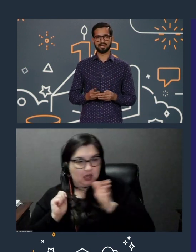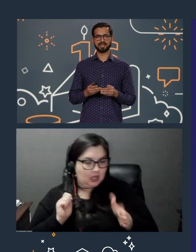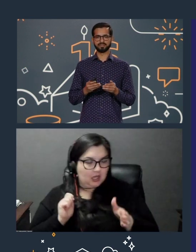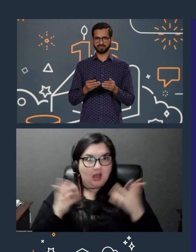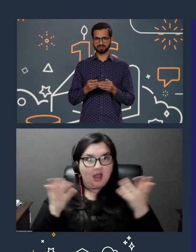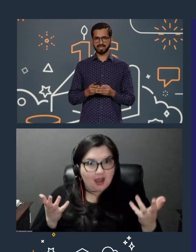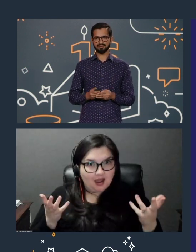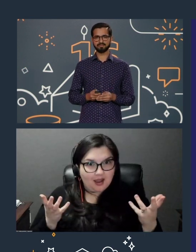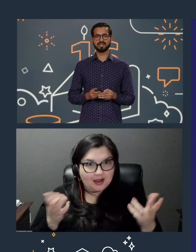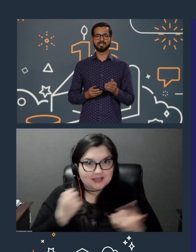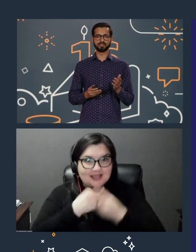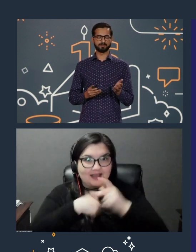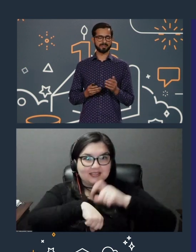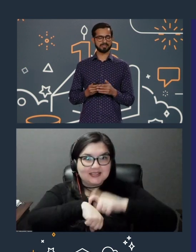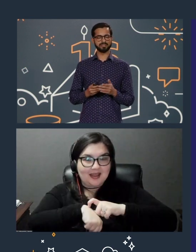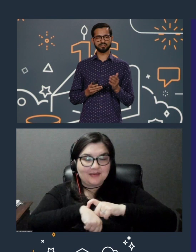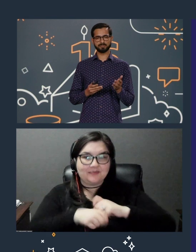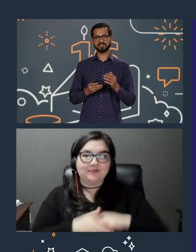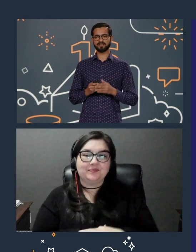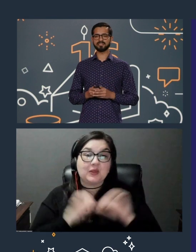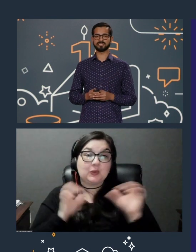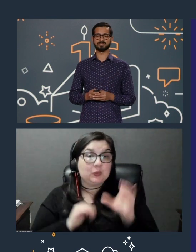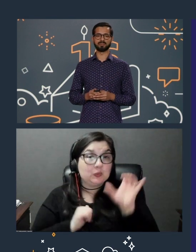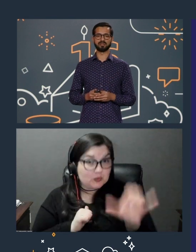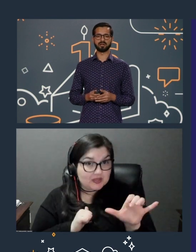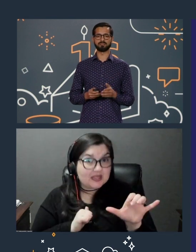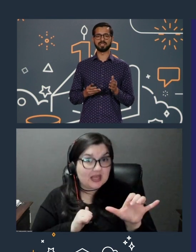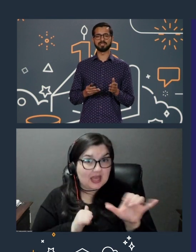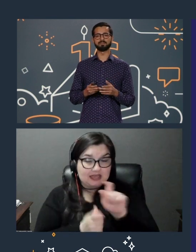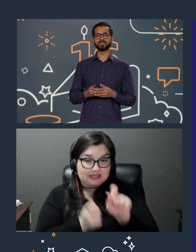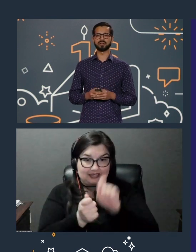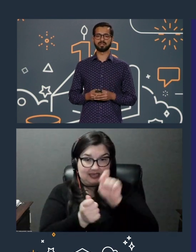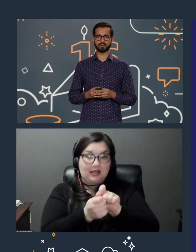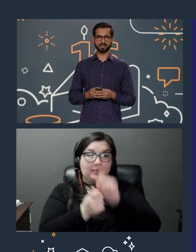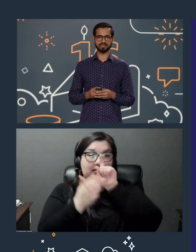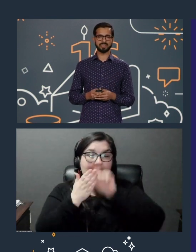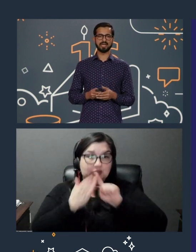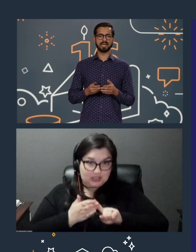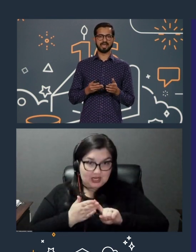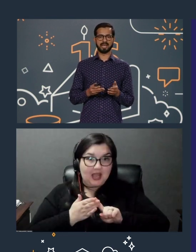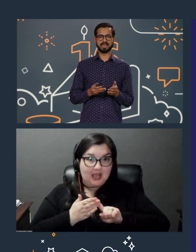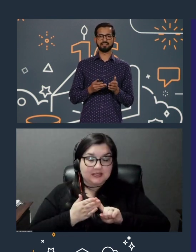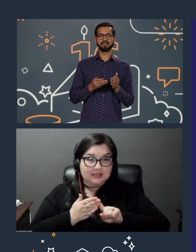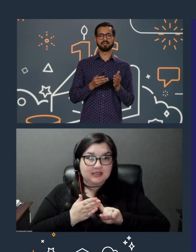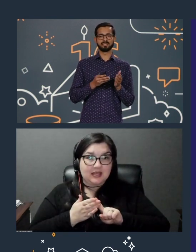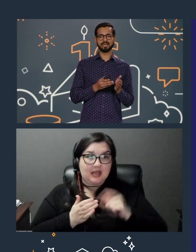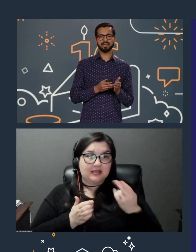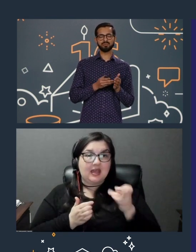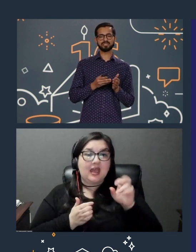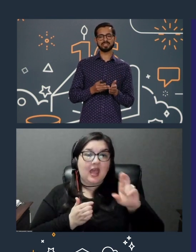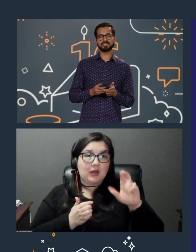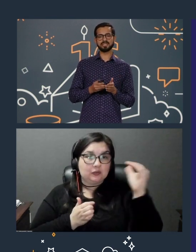To do that, you specify the checksum algorithm in the put header request and the AWS S3